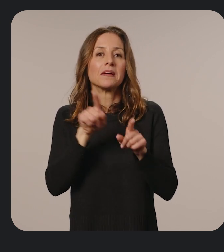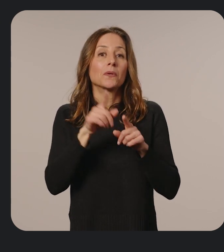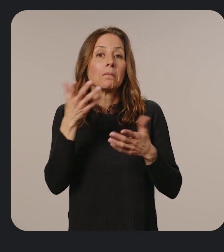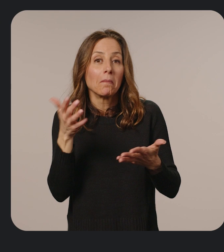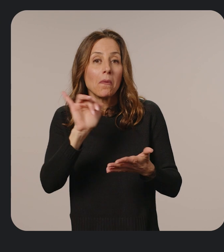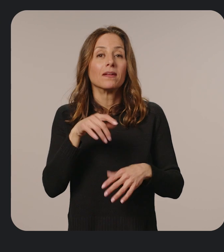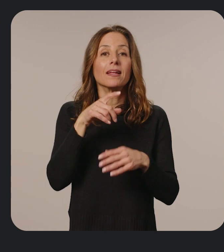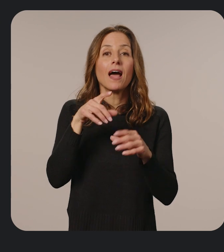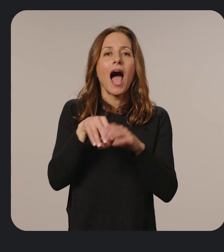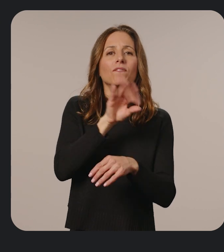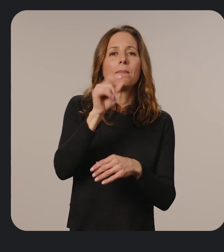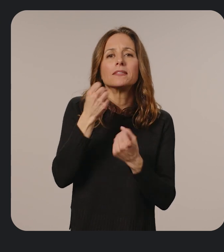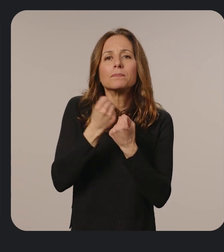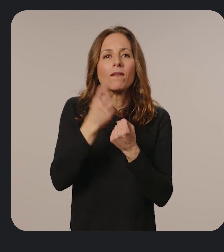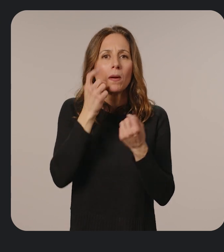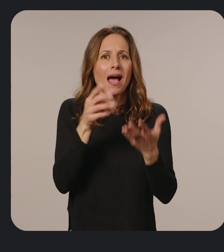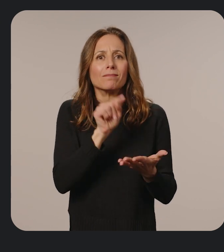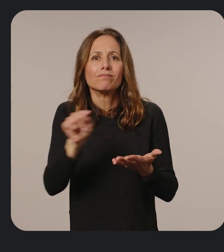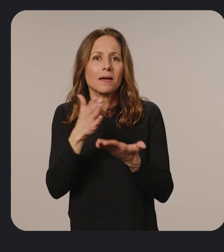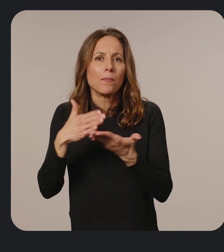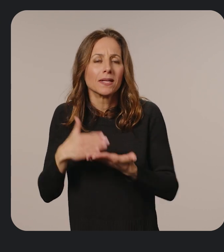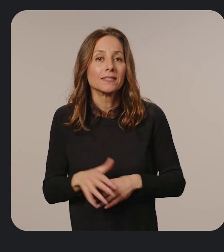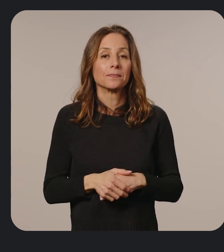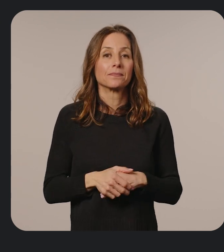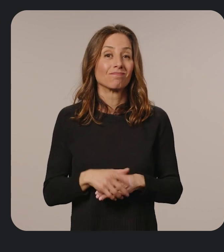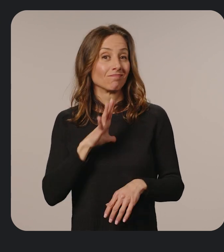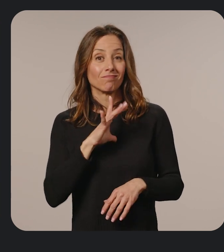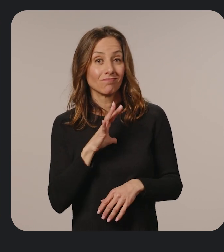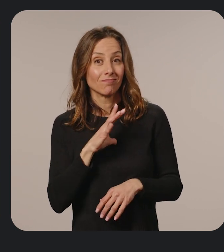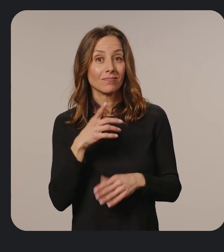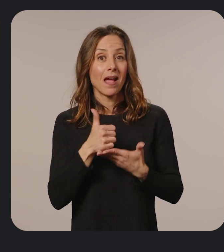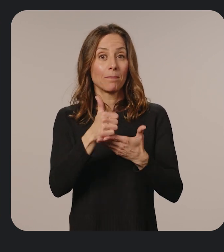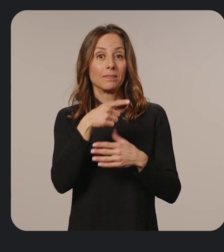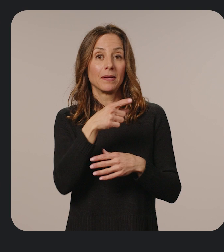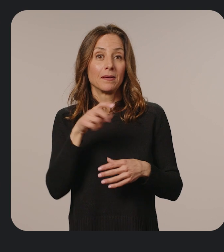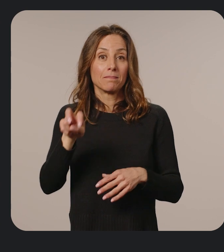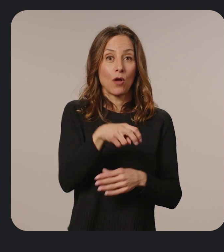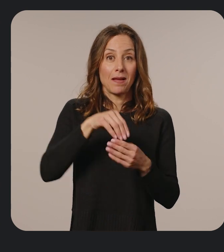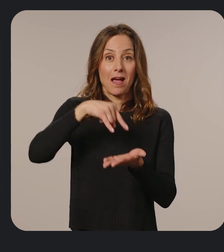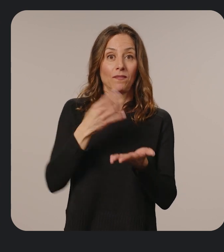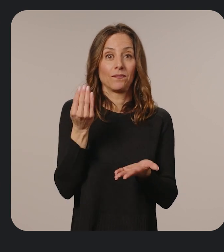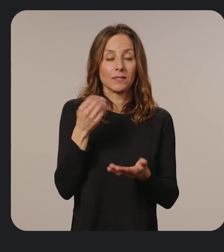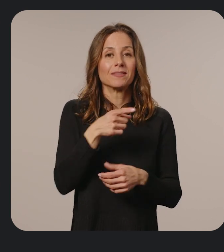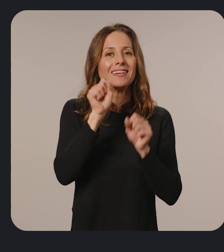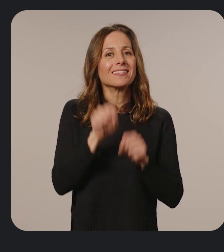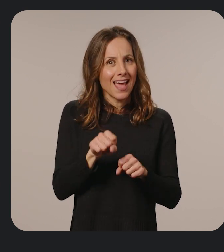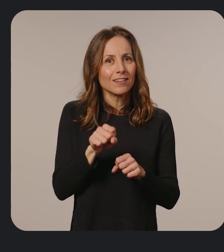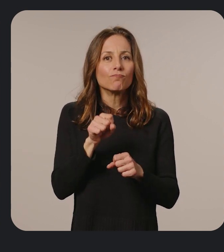as well as having out-of-the-box support for many Material components. One cool thing to help you migrate in Android 14